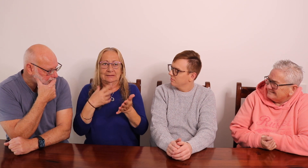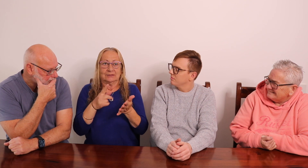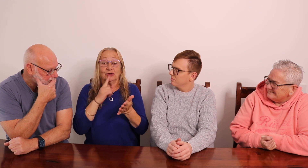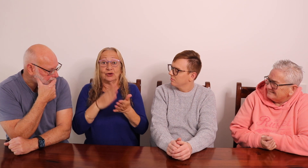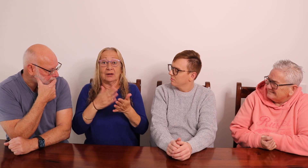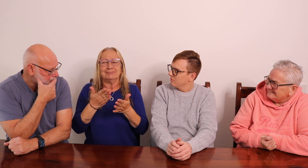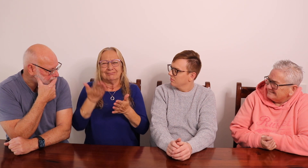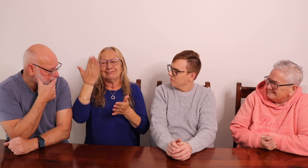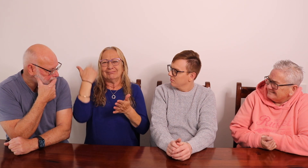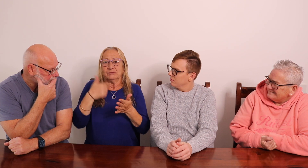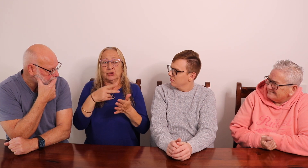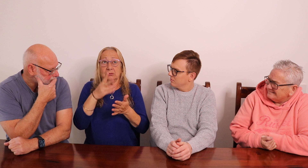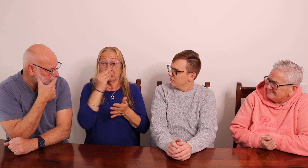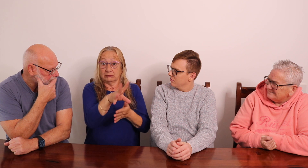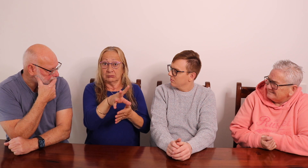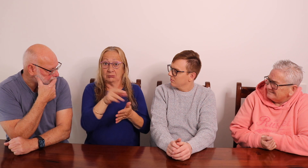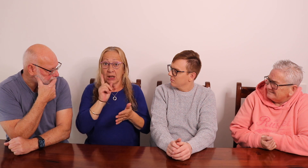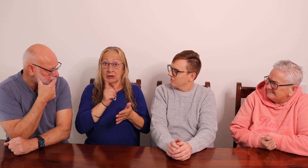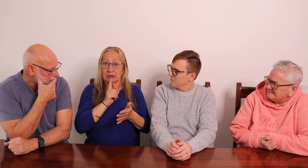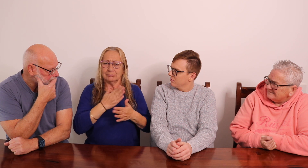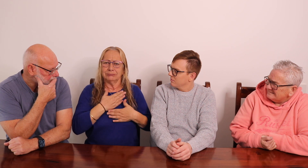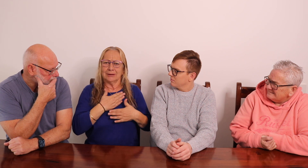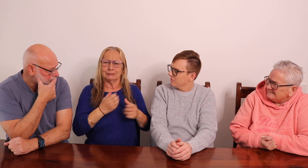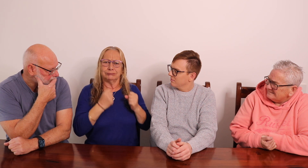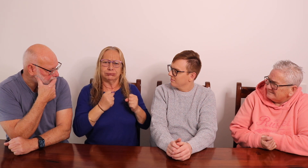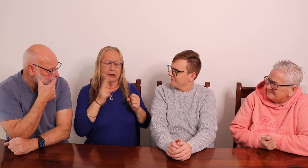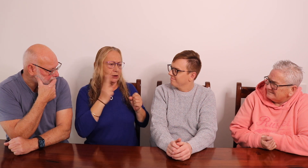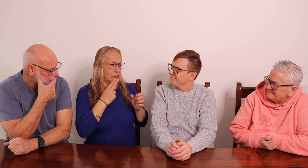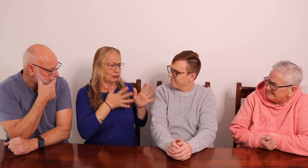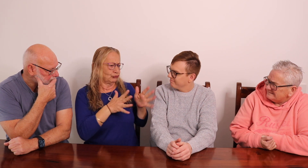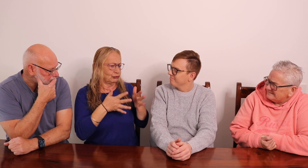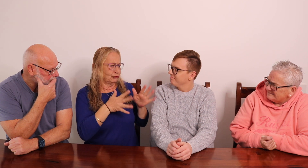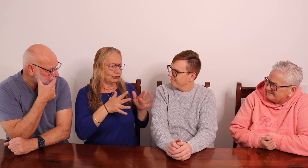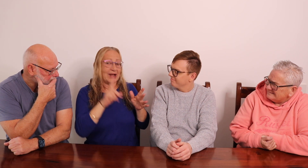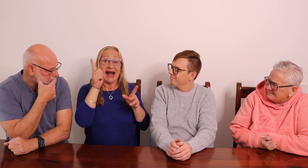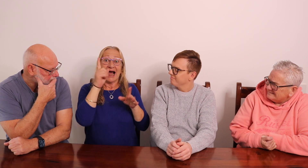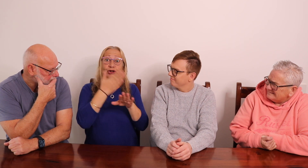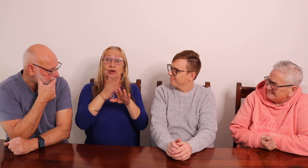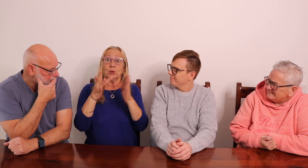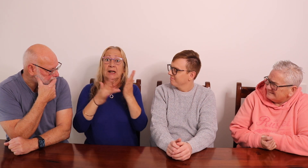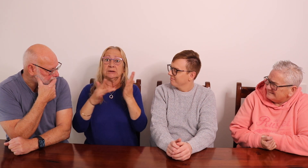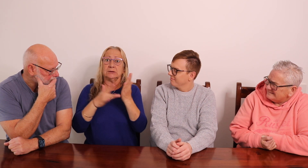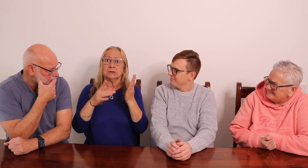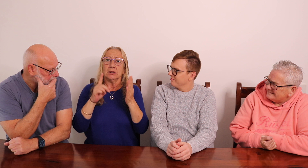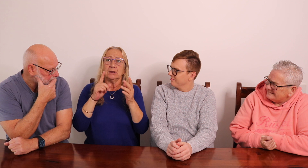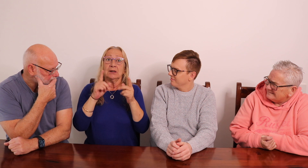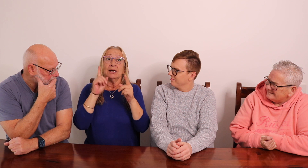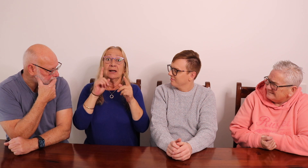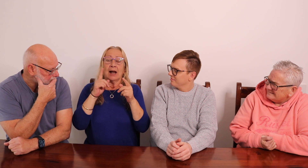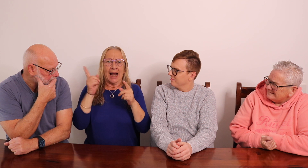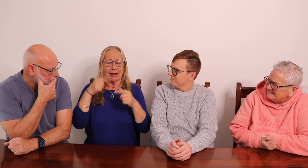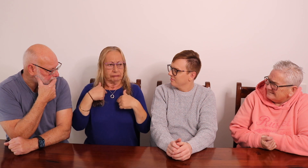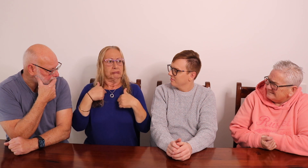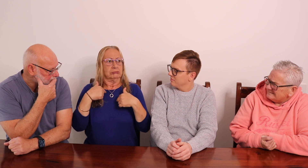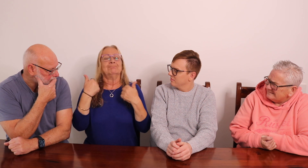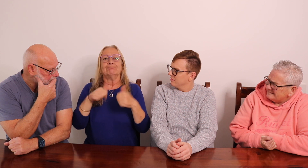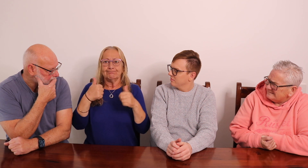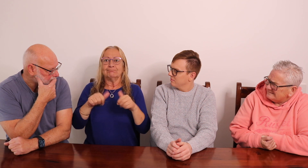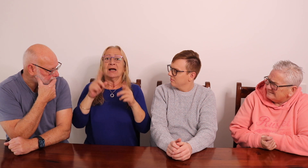Back then, I couldn't be accosiate with hearing people. I am very involved in the deaf community but with new technology